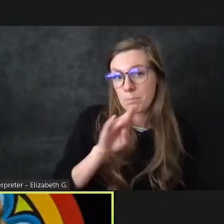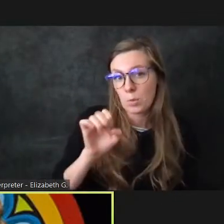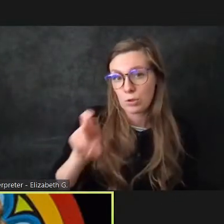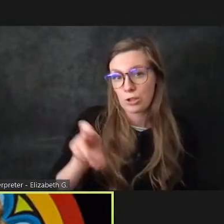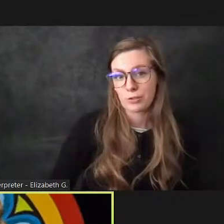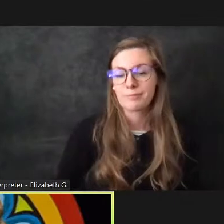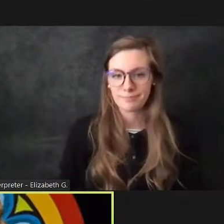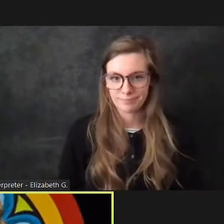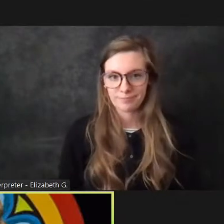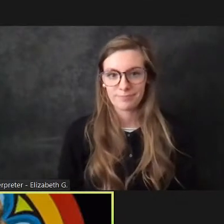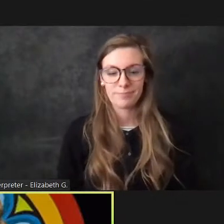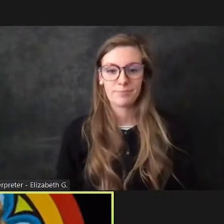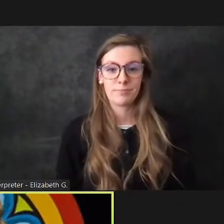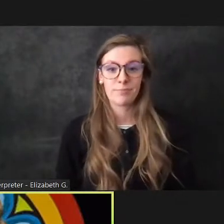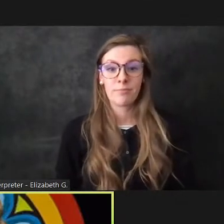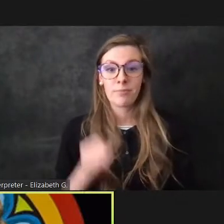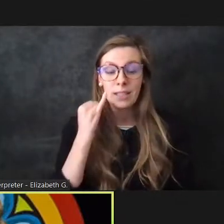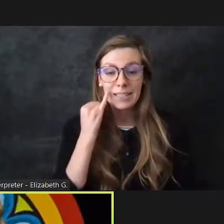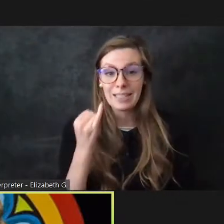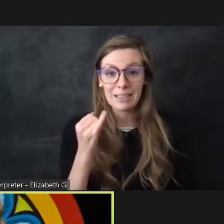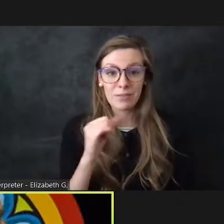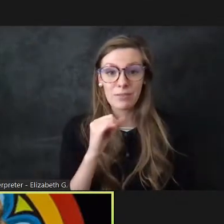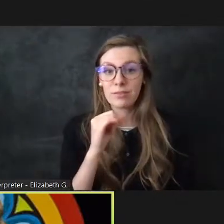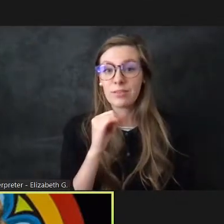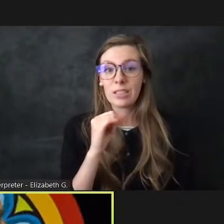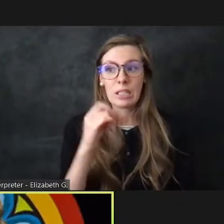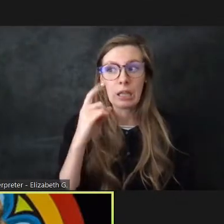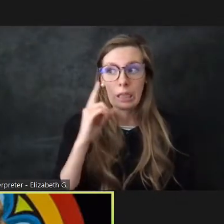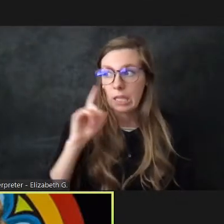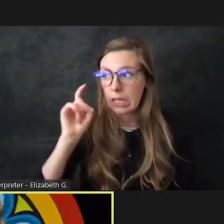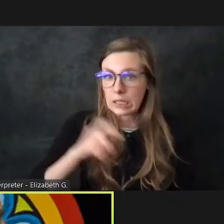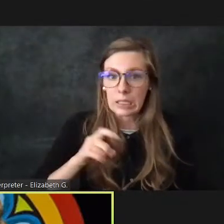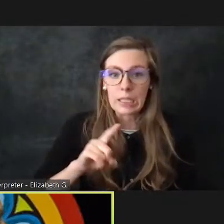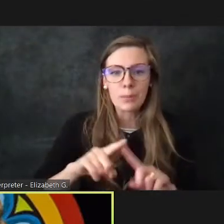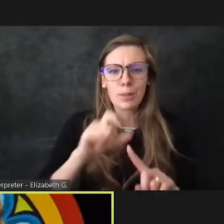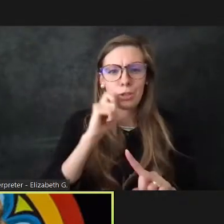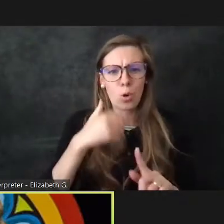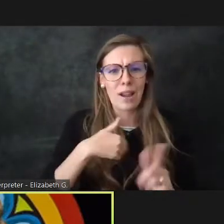If you don't have a medical provider, but you think you should receive it, please go